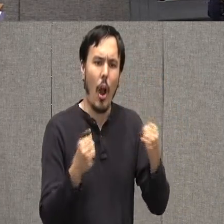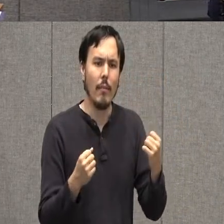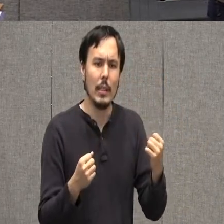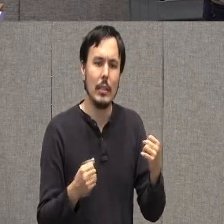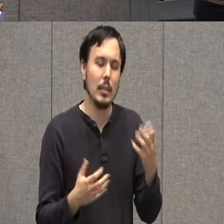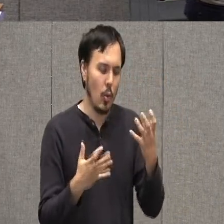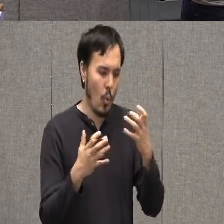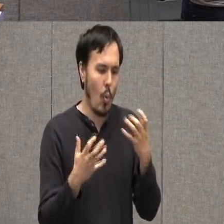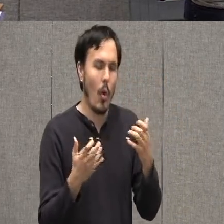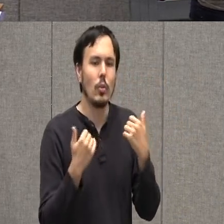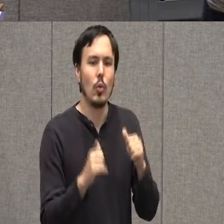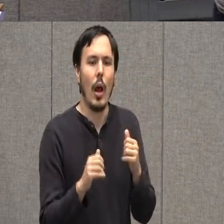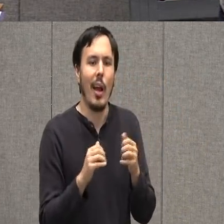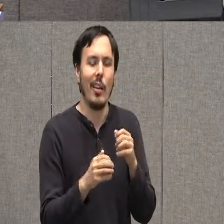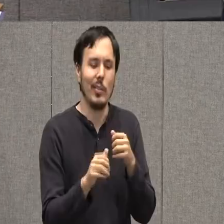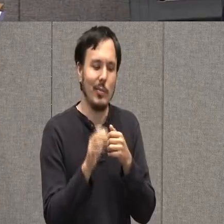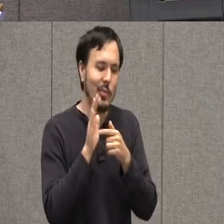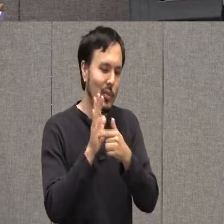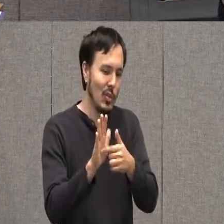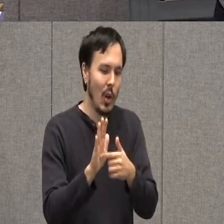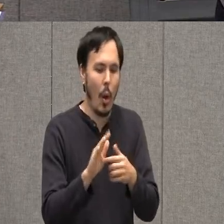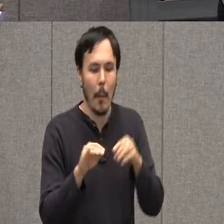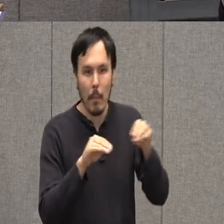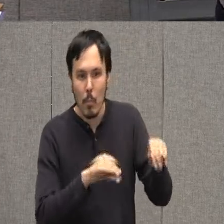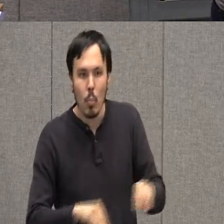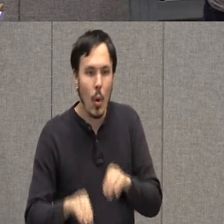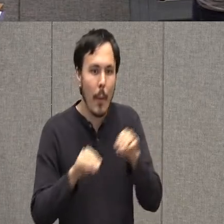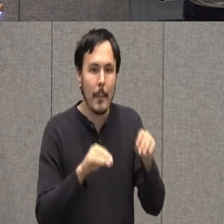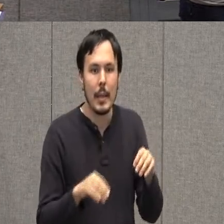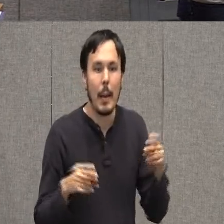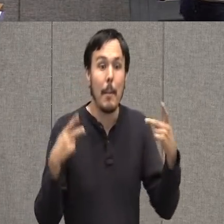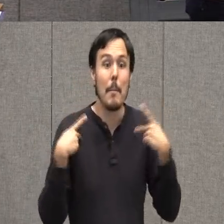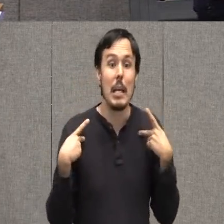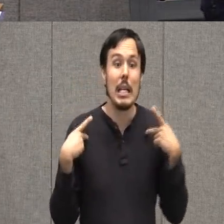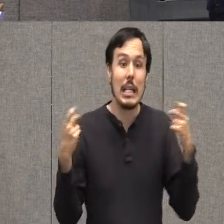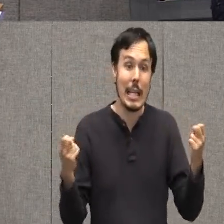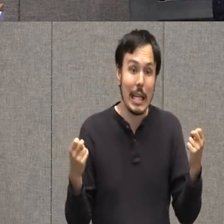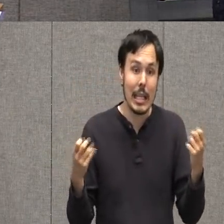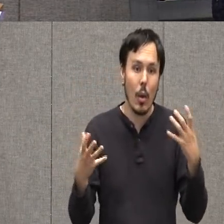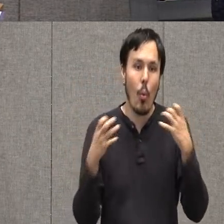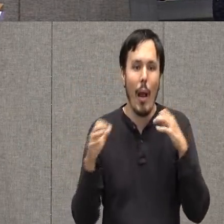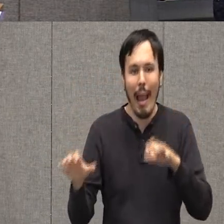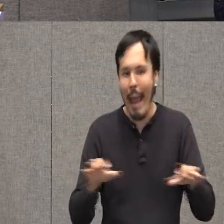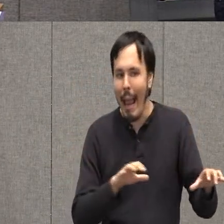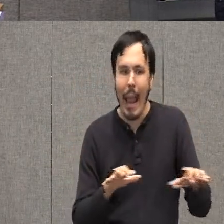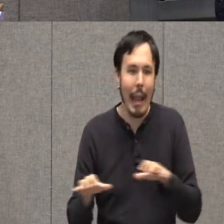We do yoga and we do P.E. Like we have all these activities. We're active people and this captures that